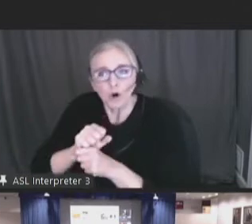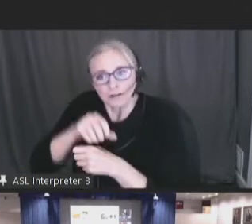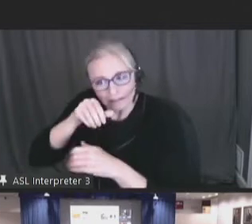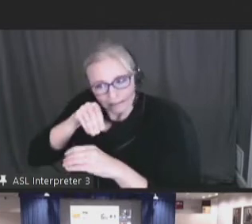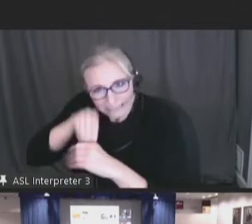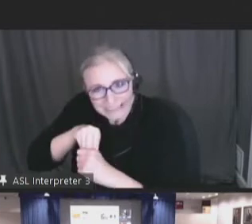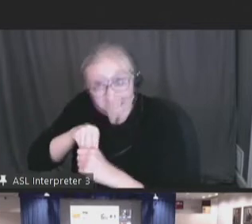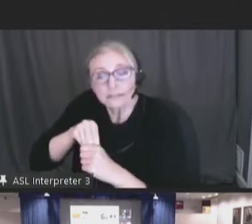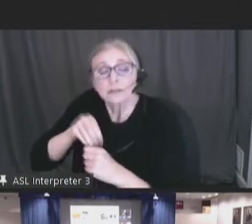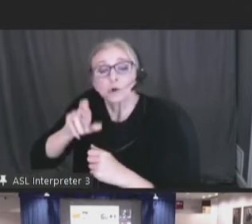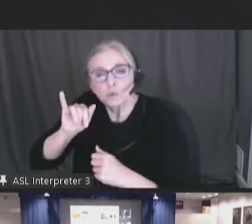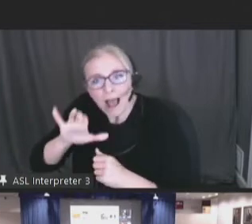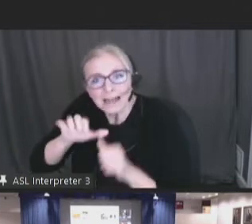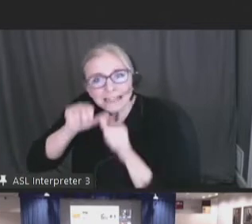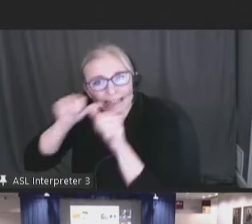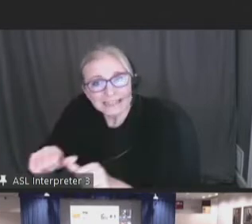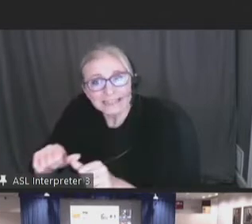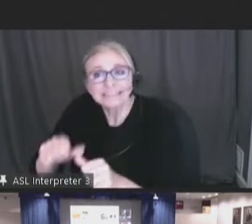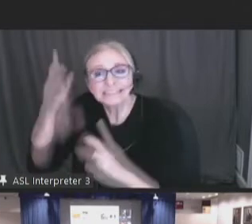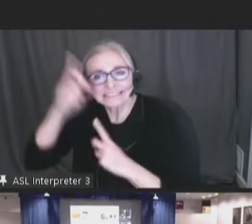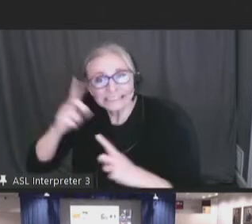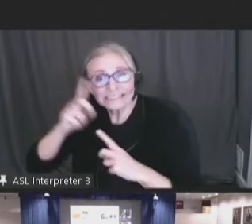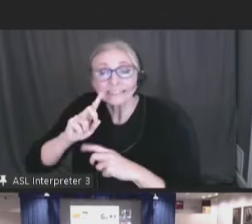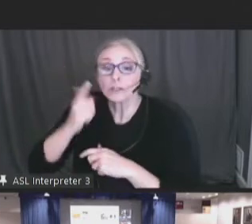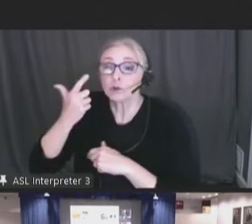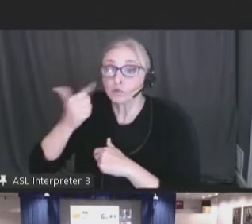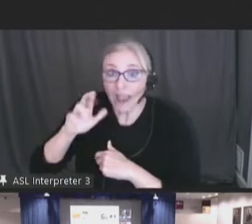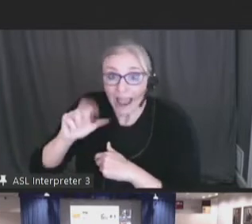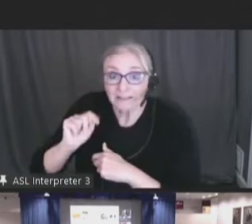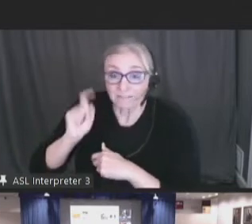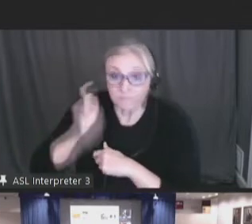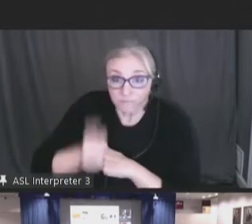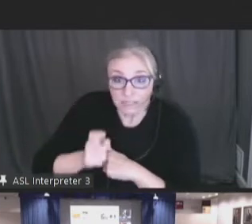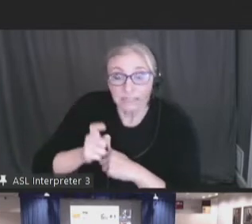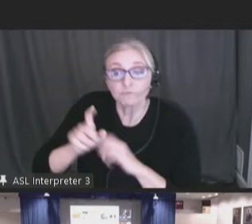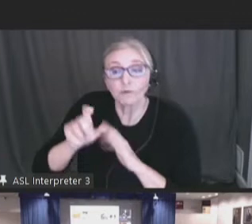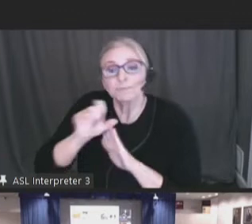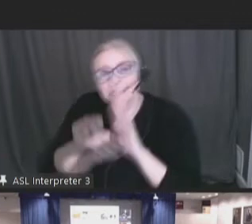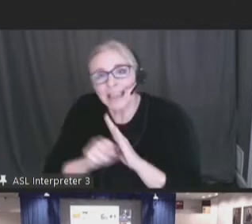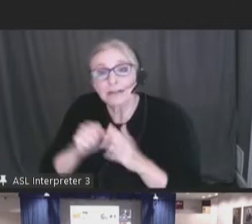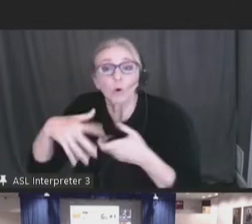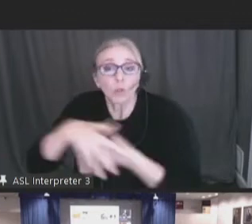disease grant-funded programs from our state or local health departments. So,